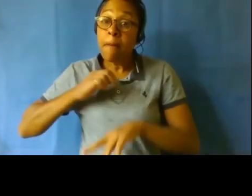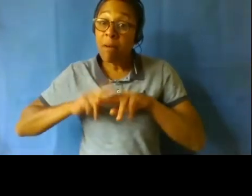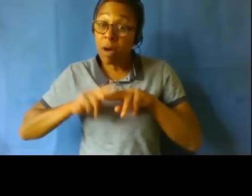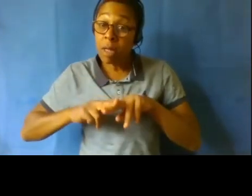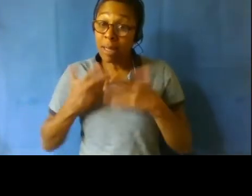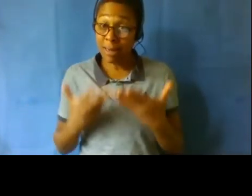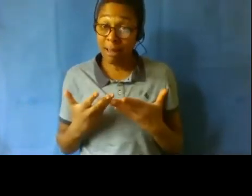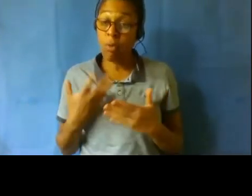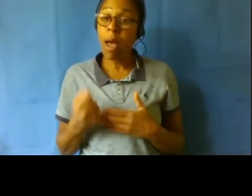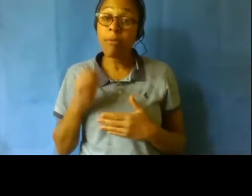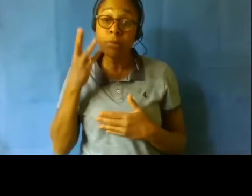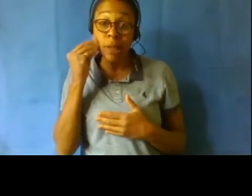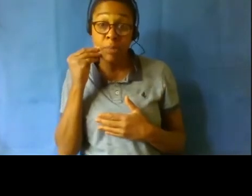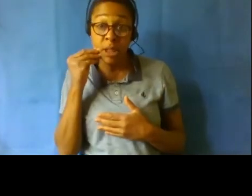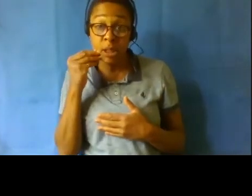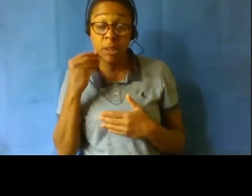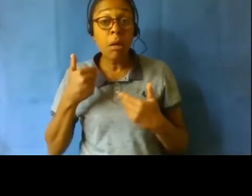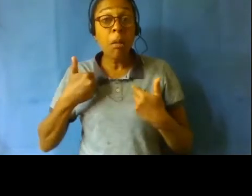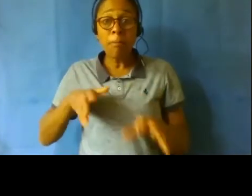him for years that it was likely to get it because of his lifestyle his symptoms